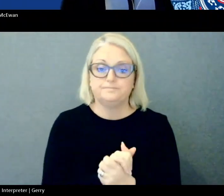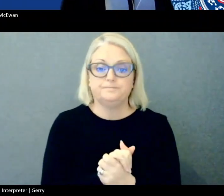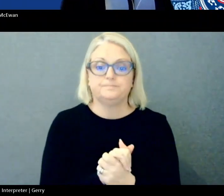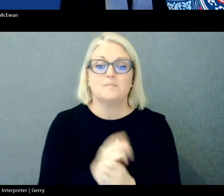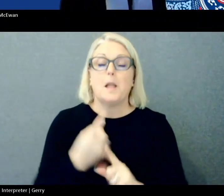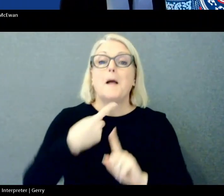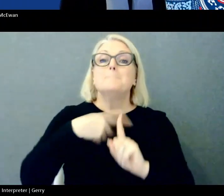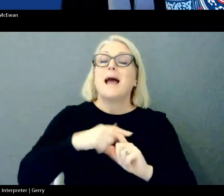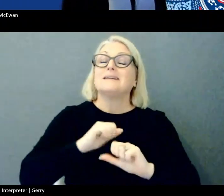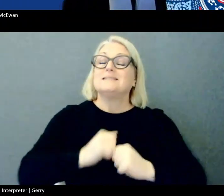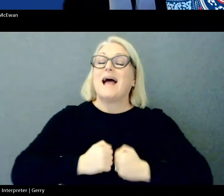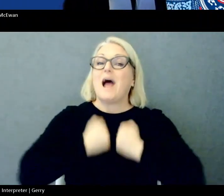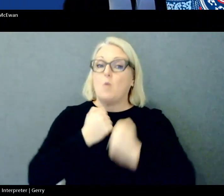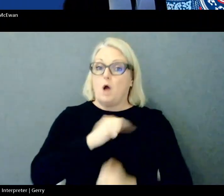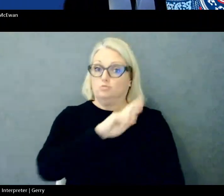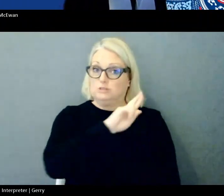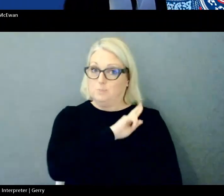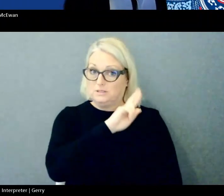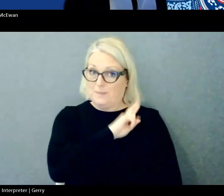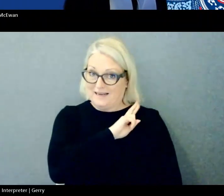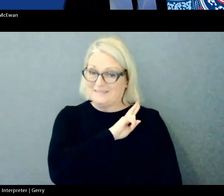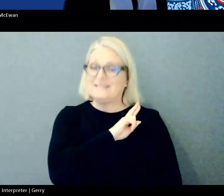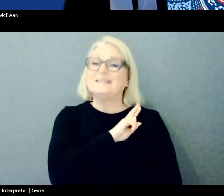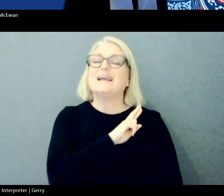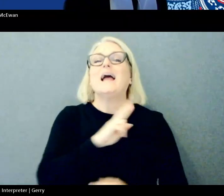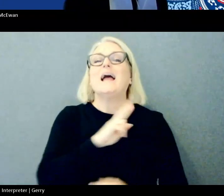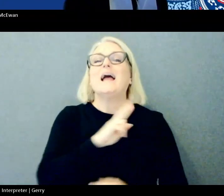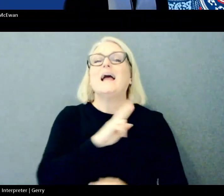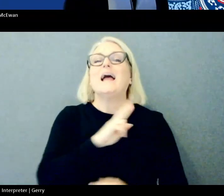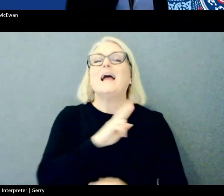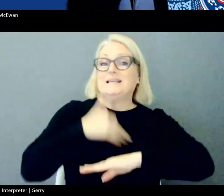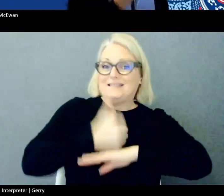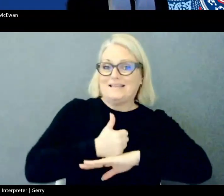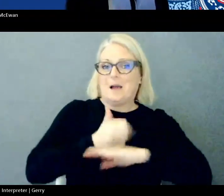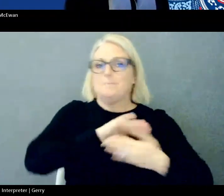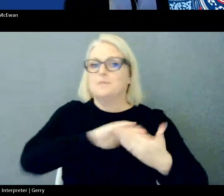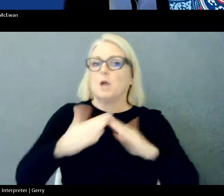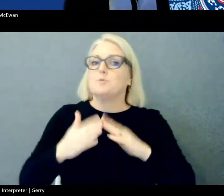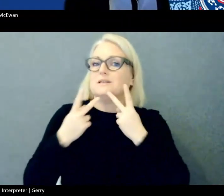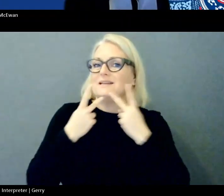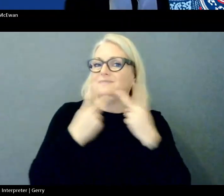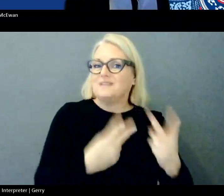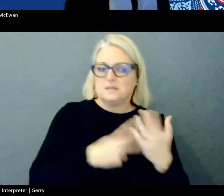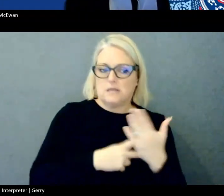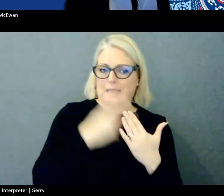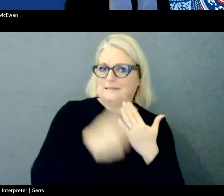of operating the official community visitor scheme in New South Wales. And I thought that the part of the piece